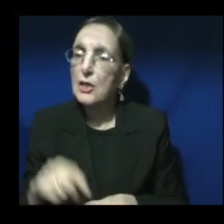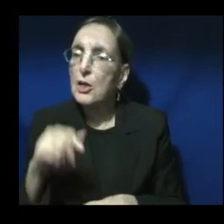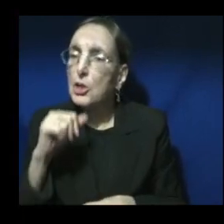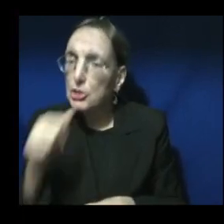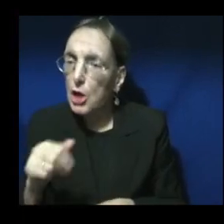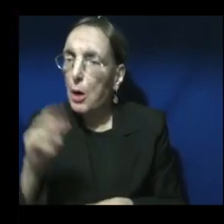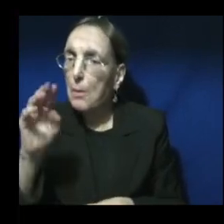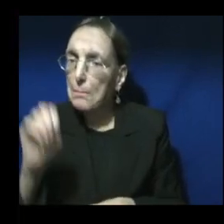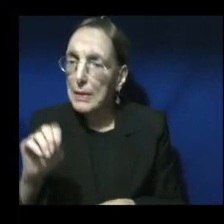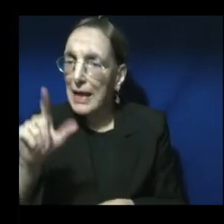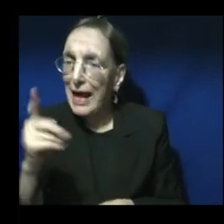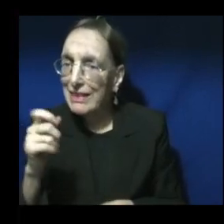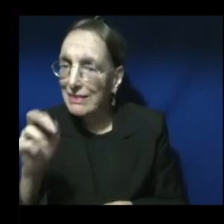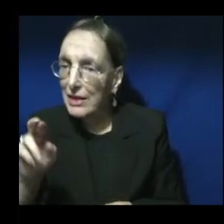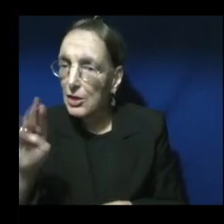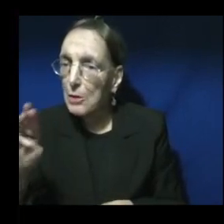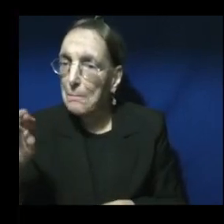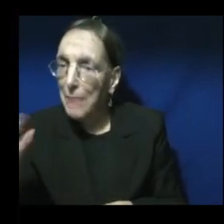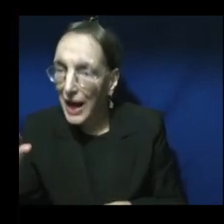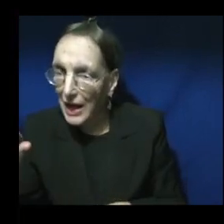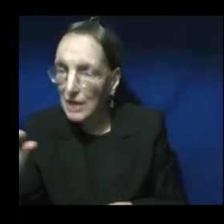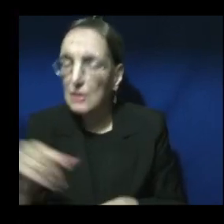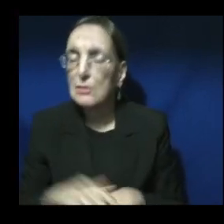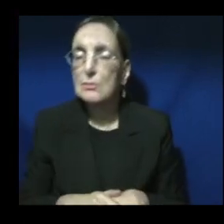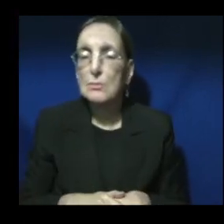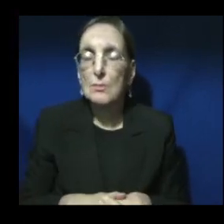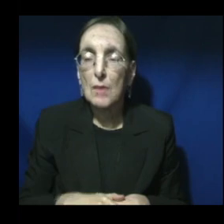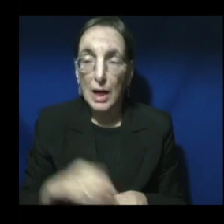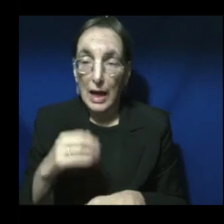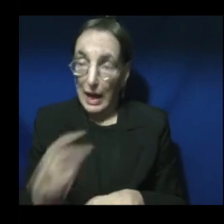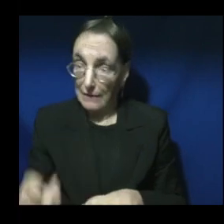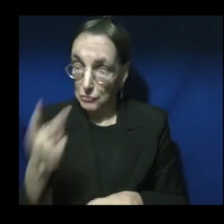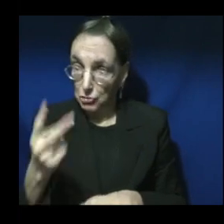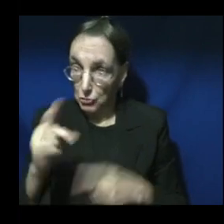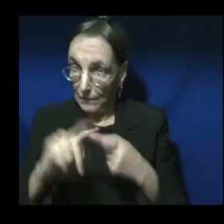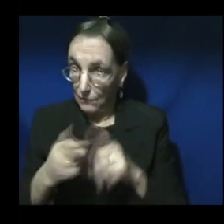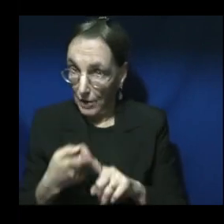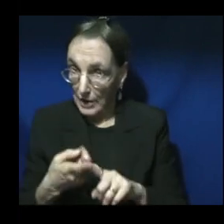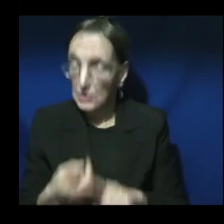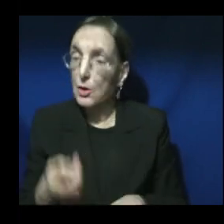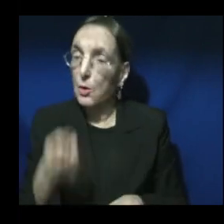I told you I have two friends, one who runs and one who is a runner. Which one of those people